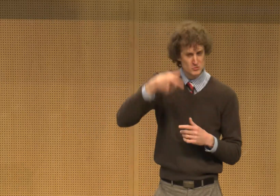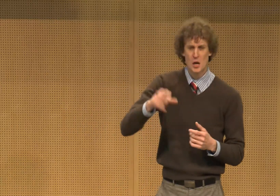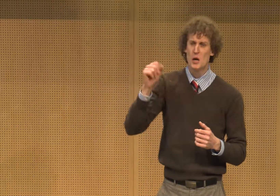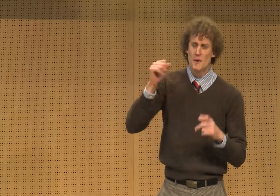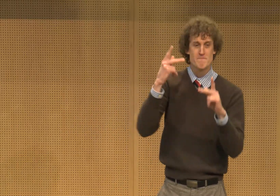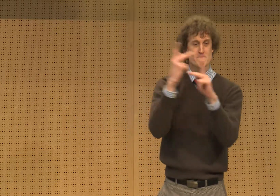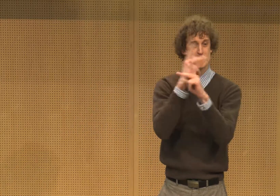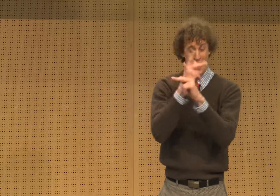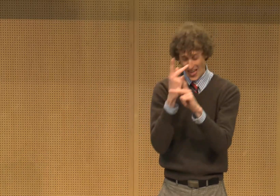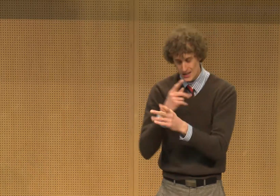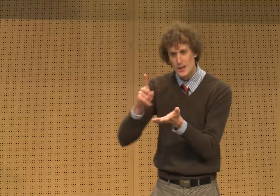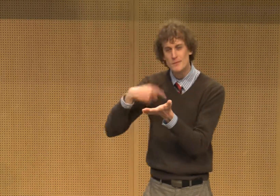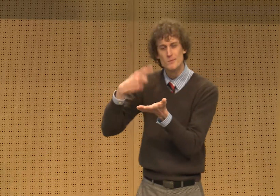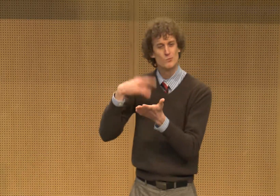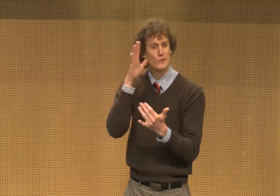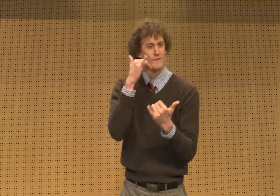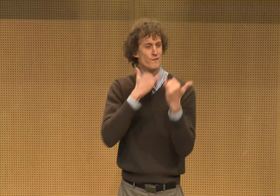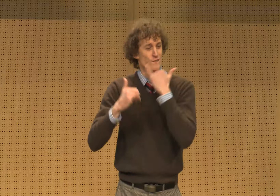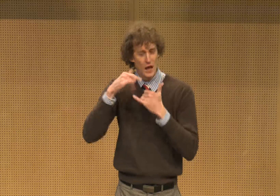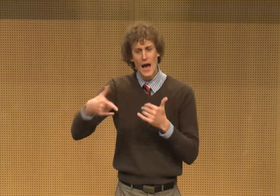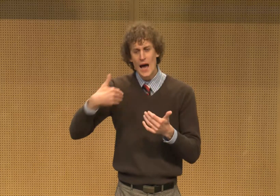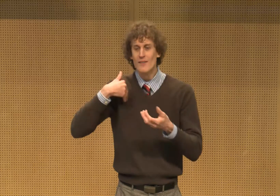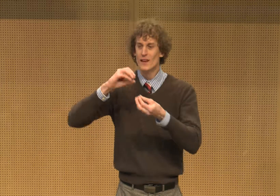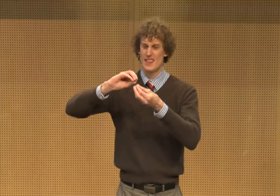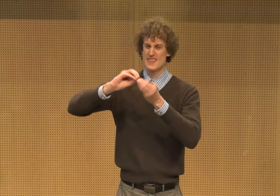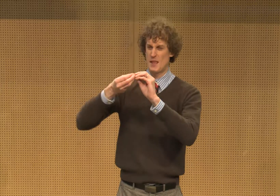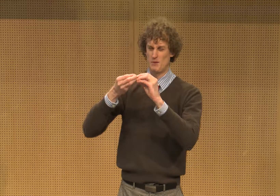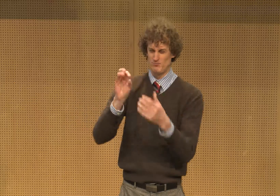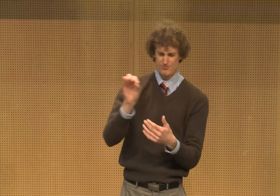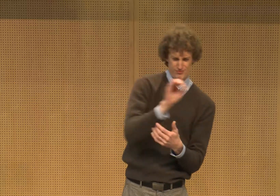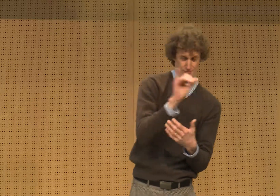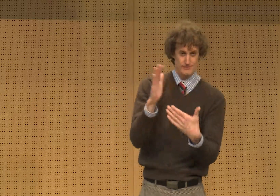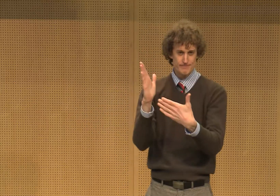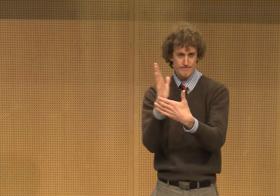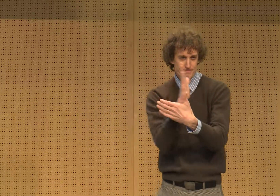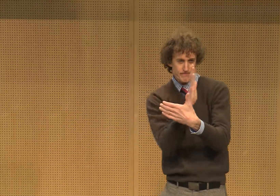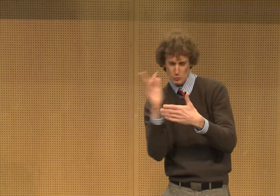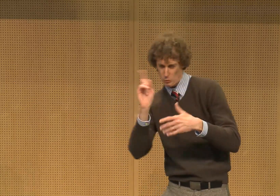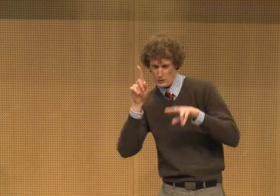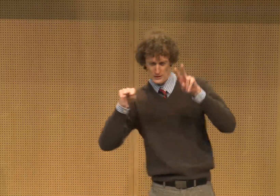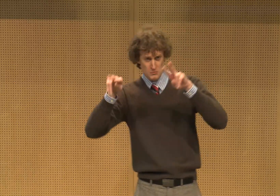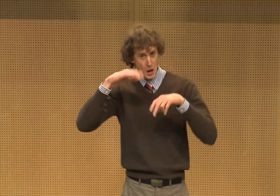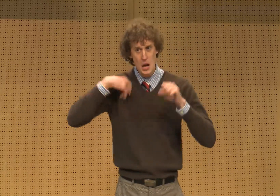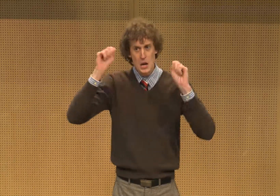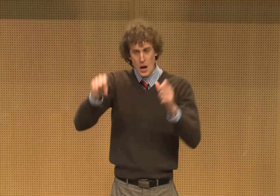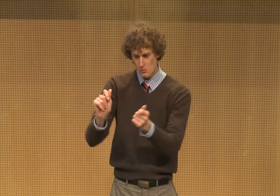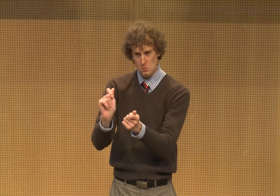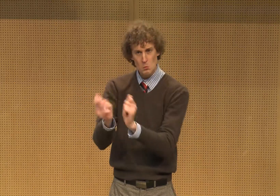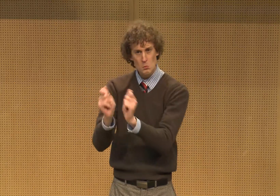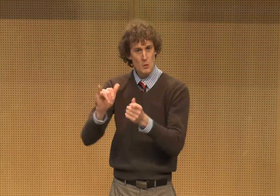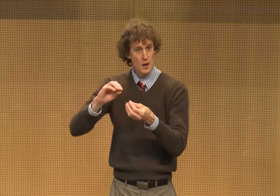We had the idea, you know, now of having the computer do that and assigning numbers, a range of numbers